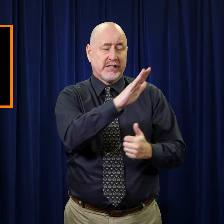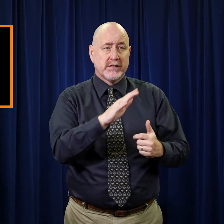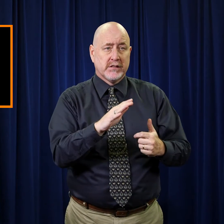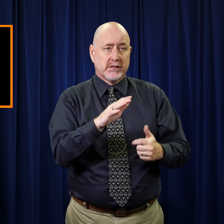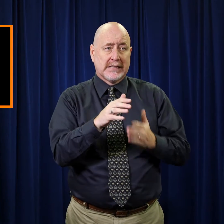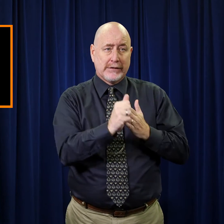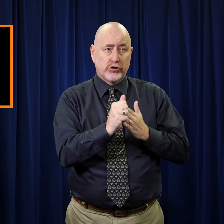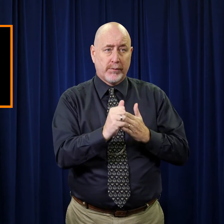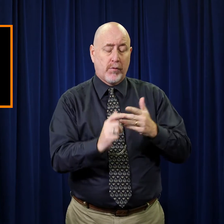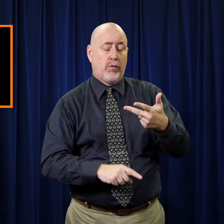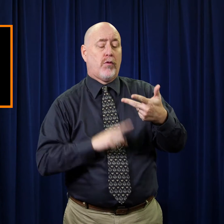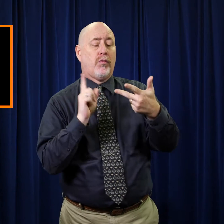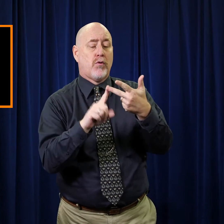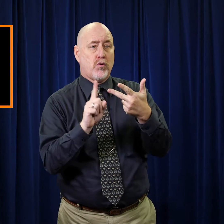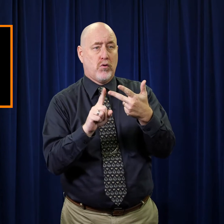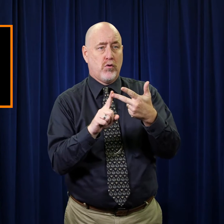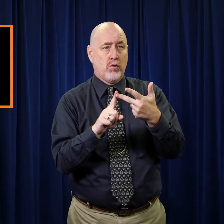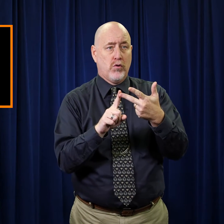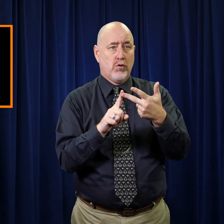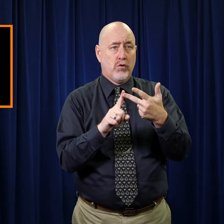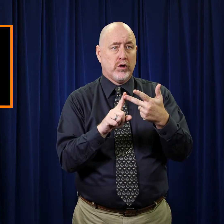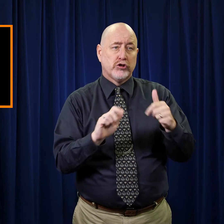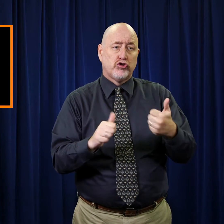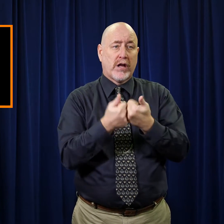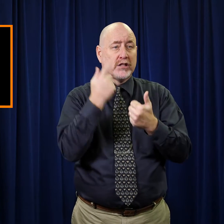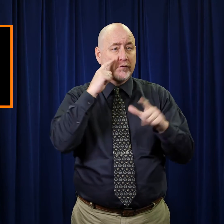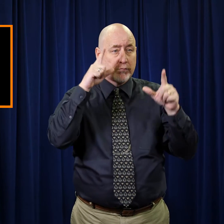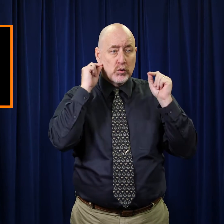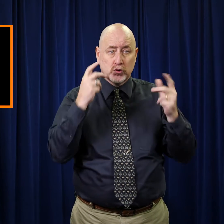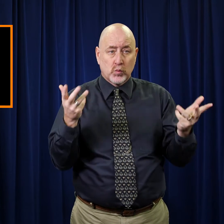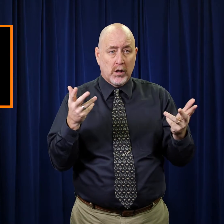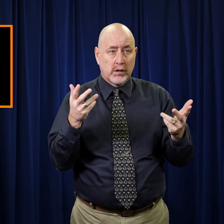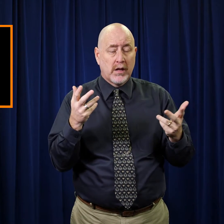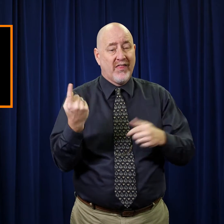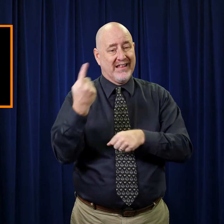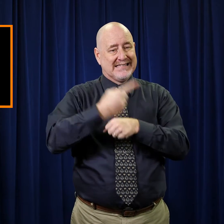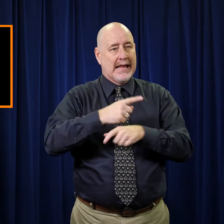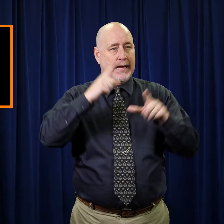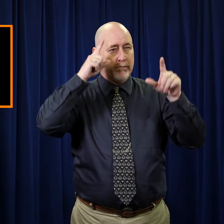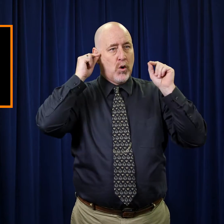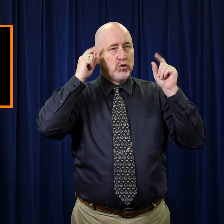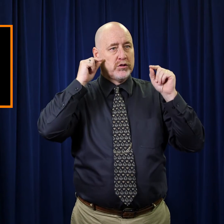challenge. And the third major challenge in the leadership of Moses was the day